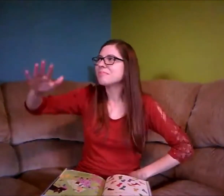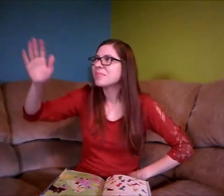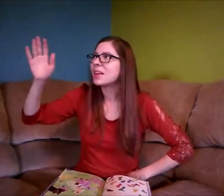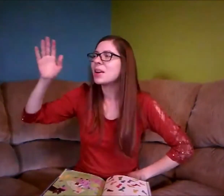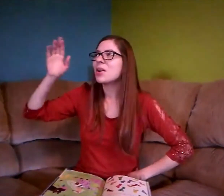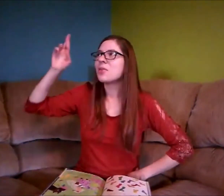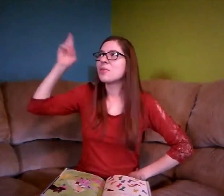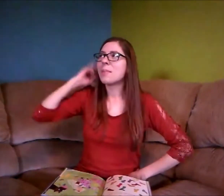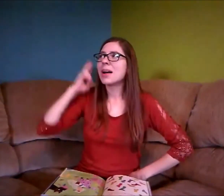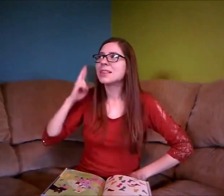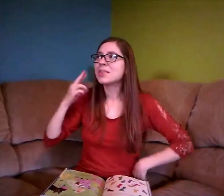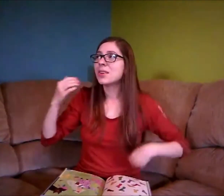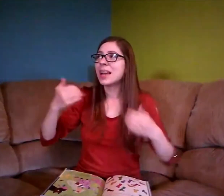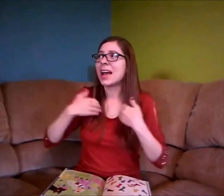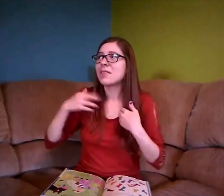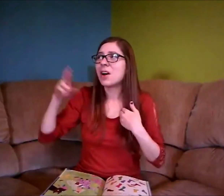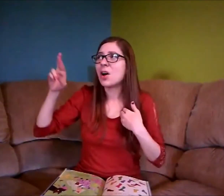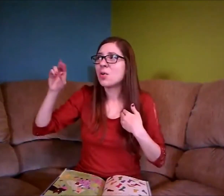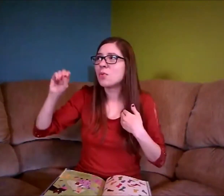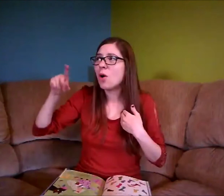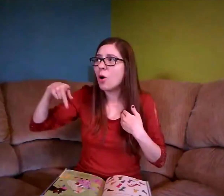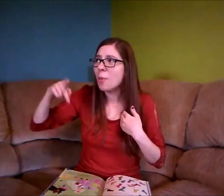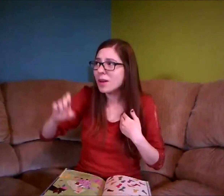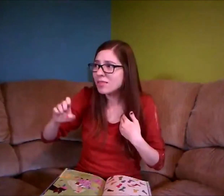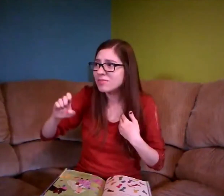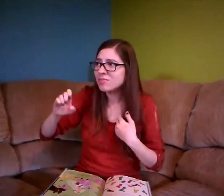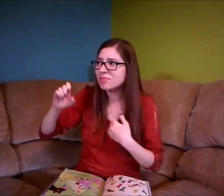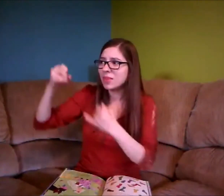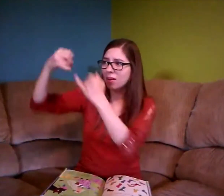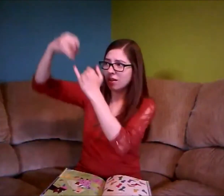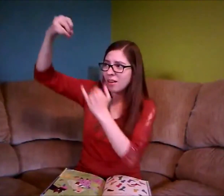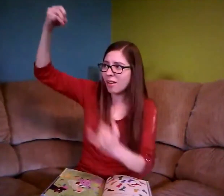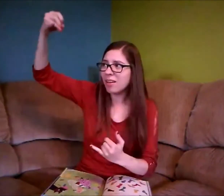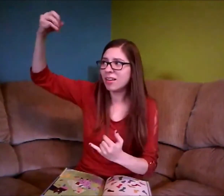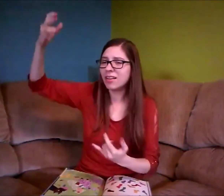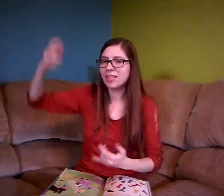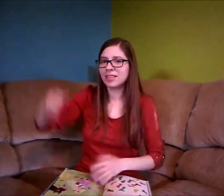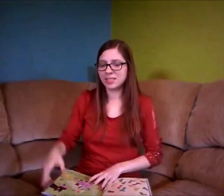"Rapunzel, do you have a rope?"